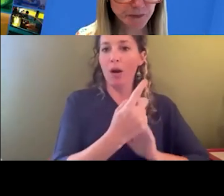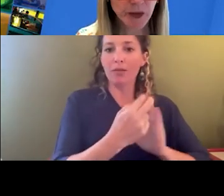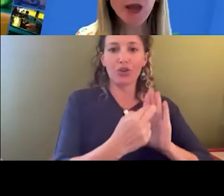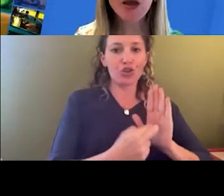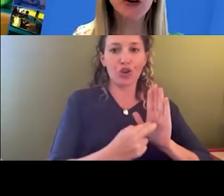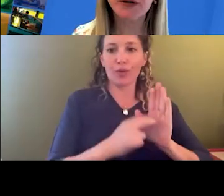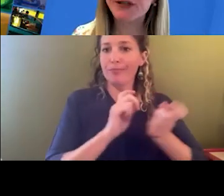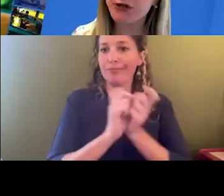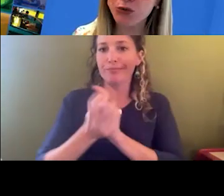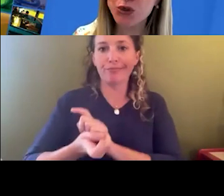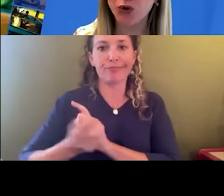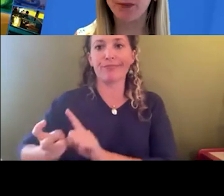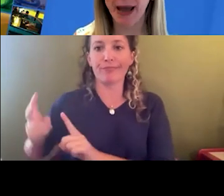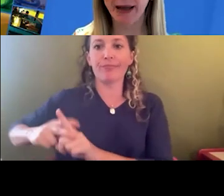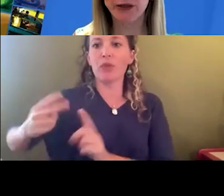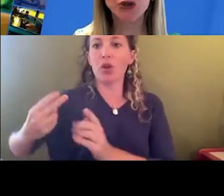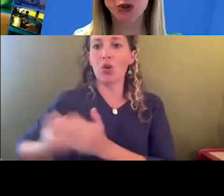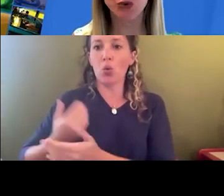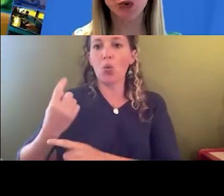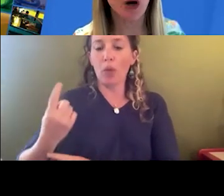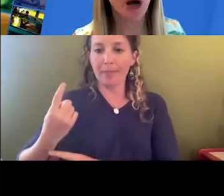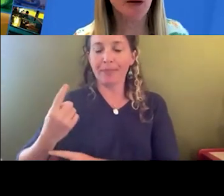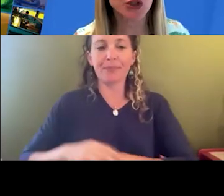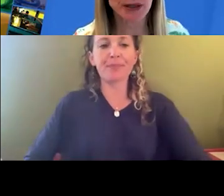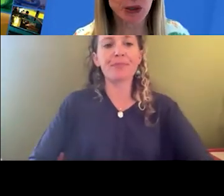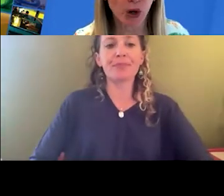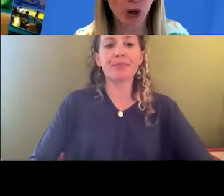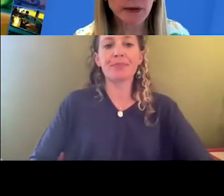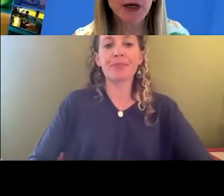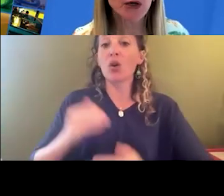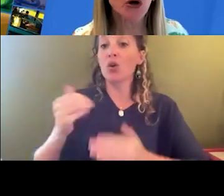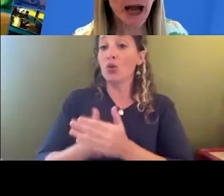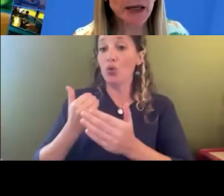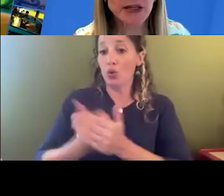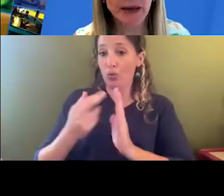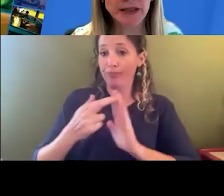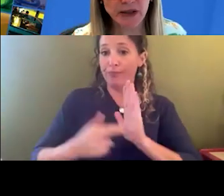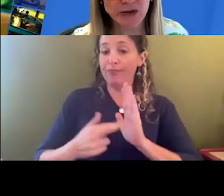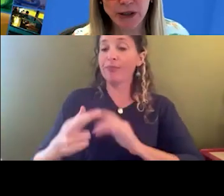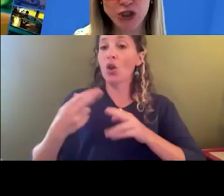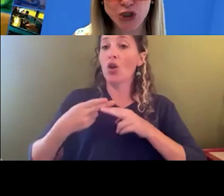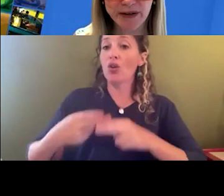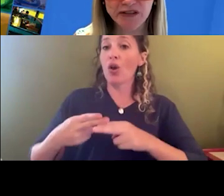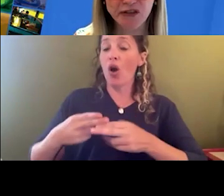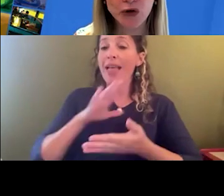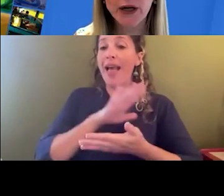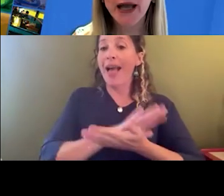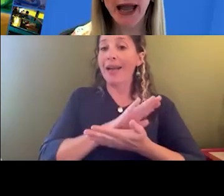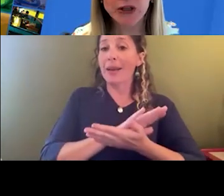There is a new term added to GC-1 called academic technology transfer and